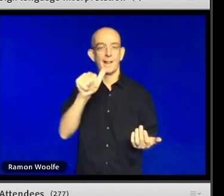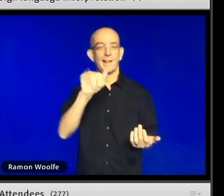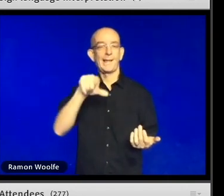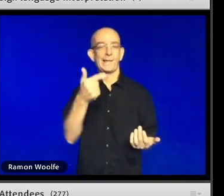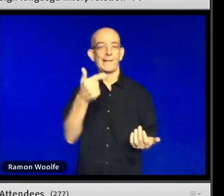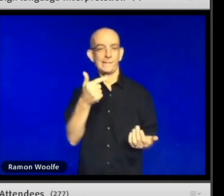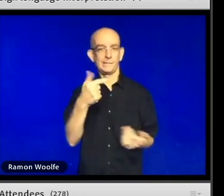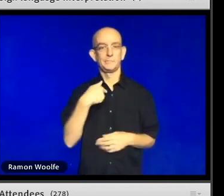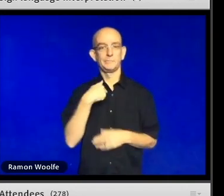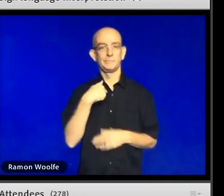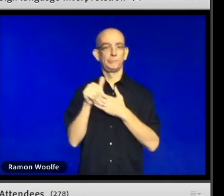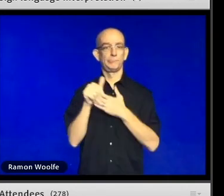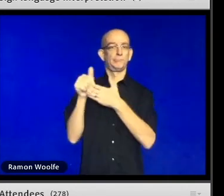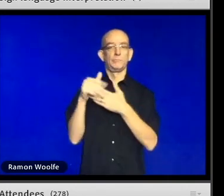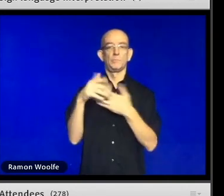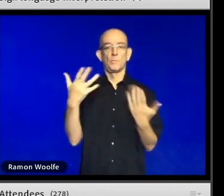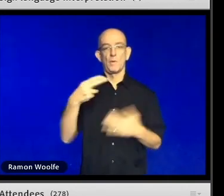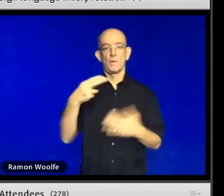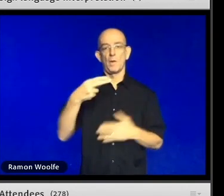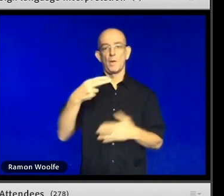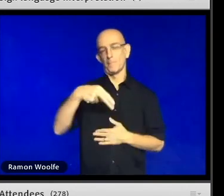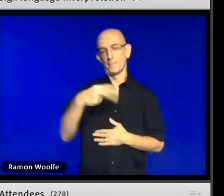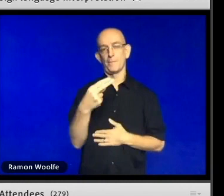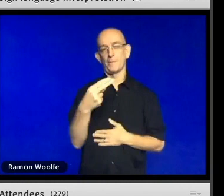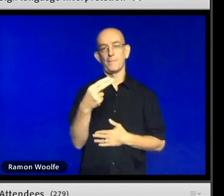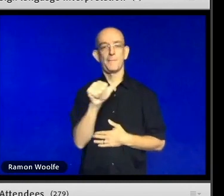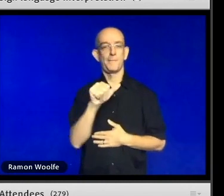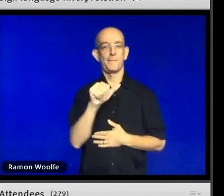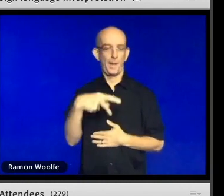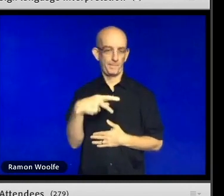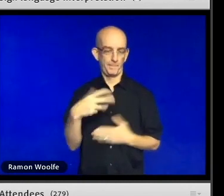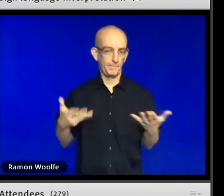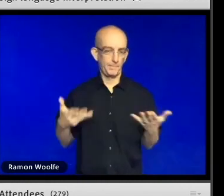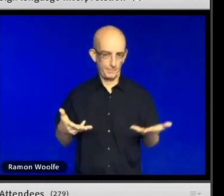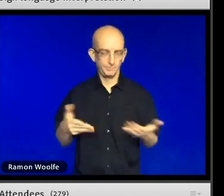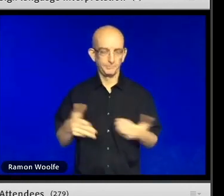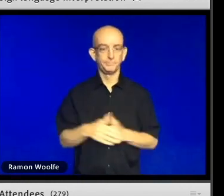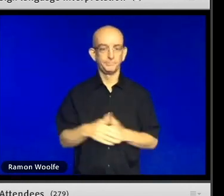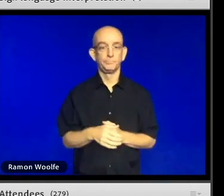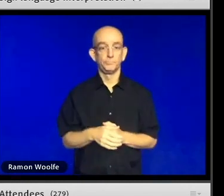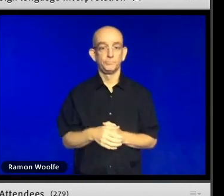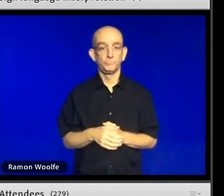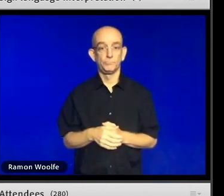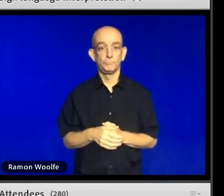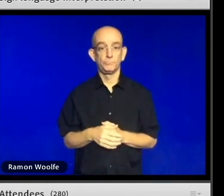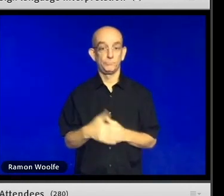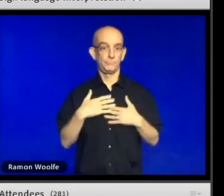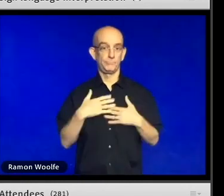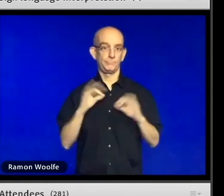And it is my pleasure to welcome everyone to today's webinar entitled inclusion of persons